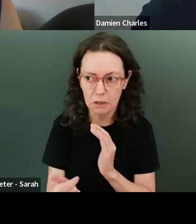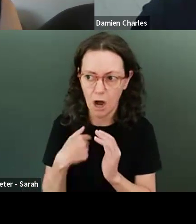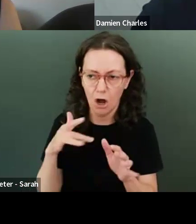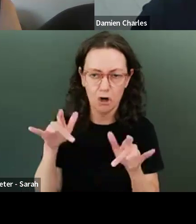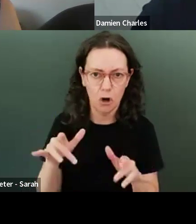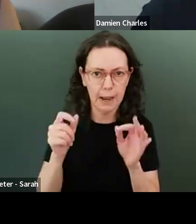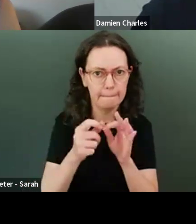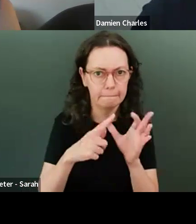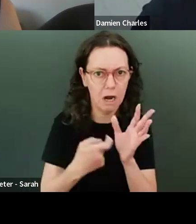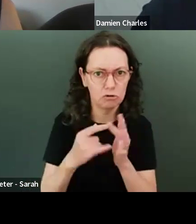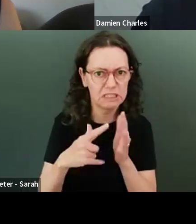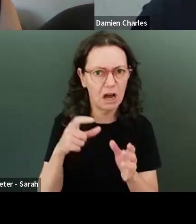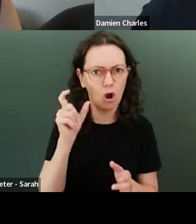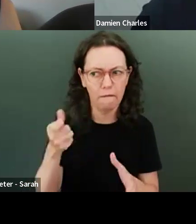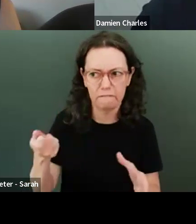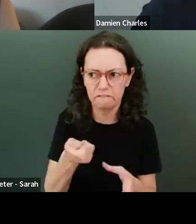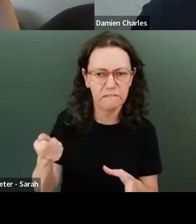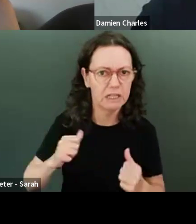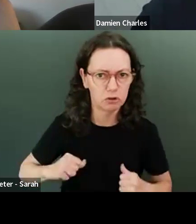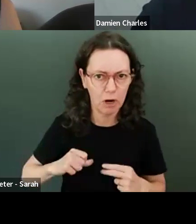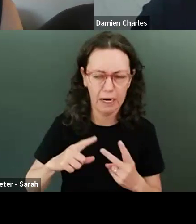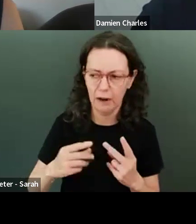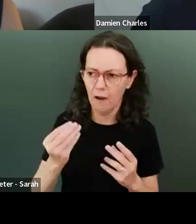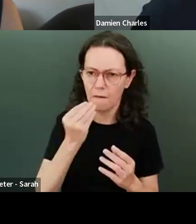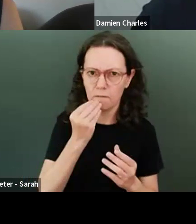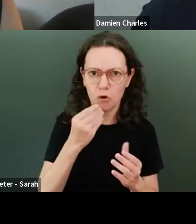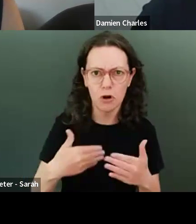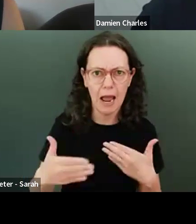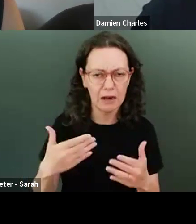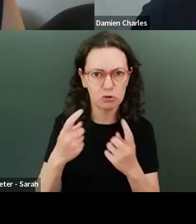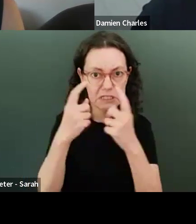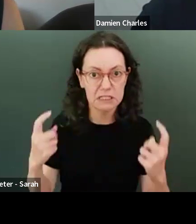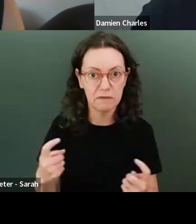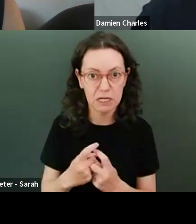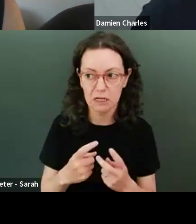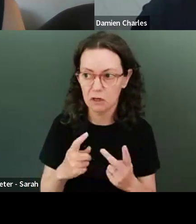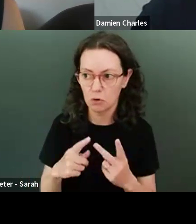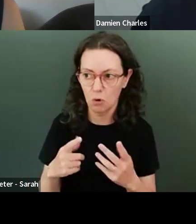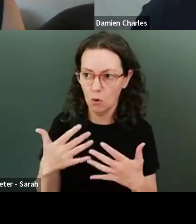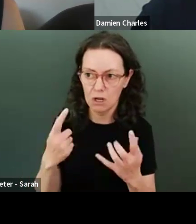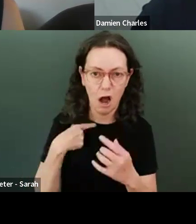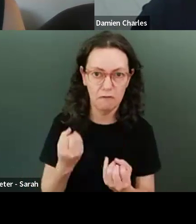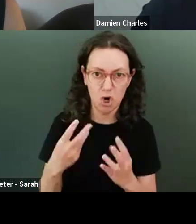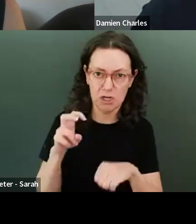training or the food handling certificate or the certificate one in